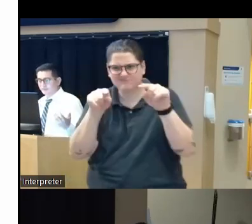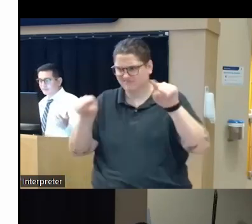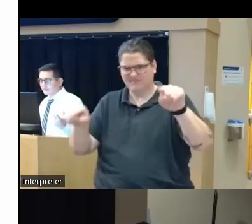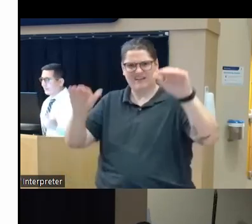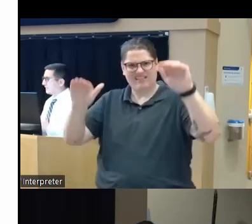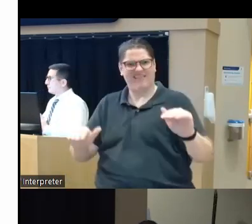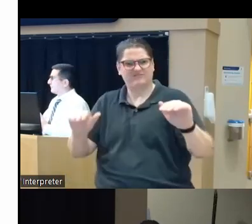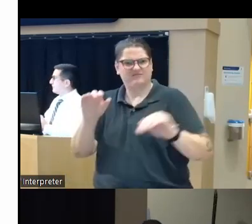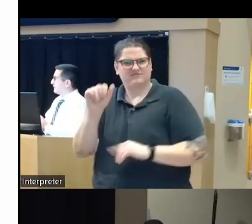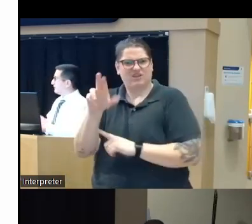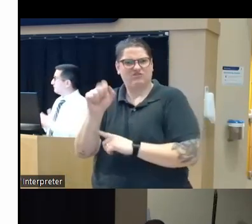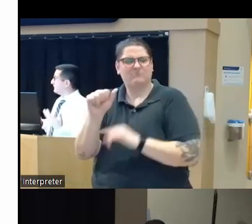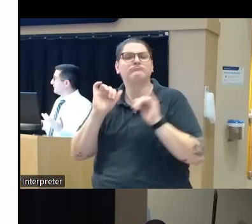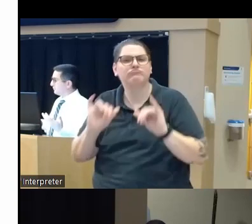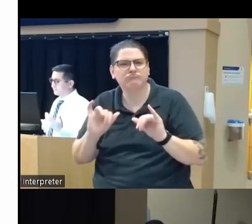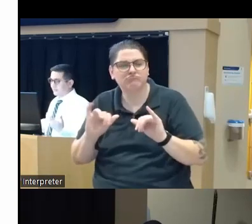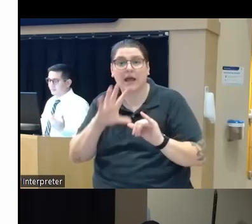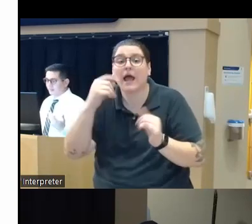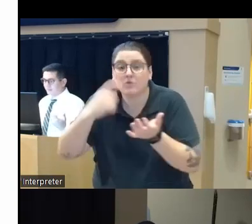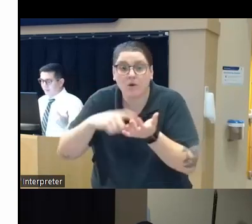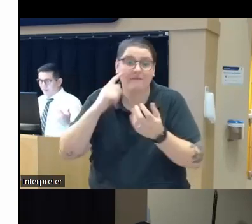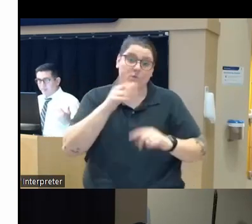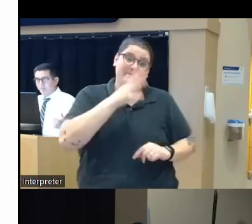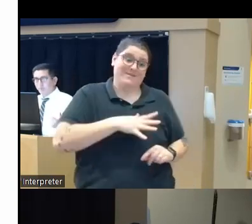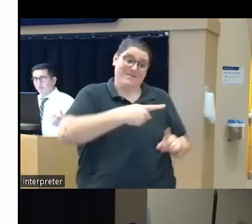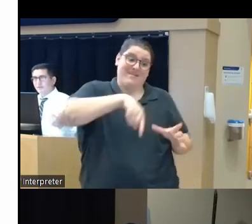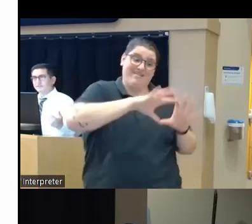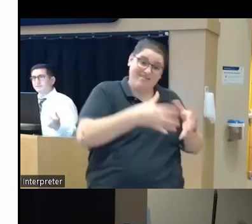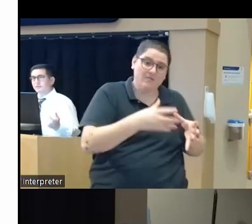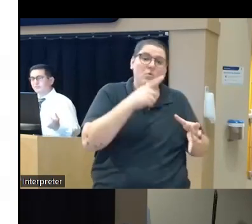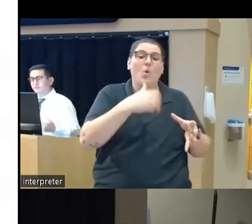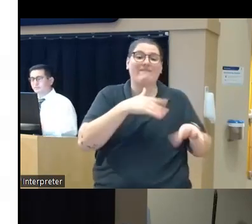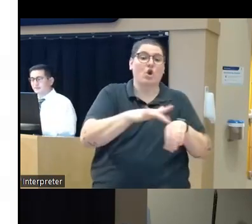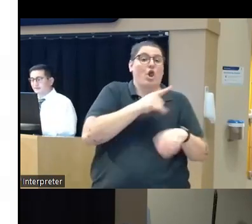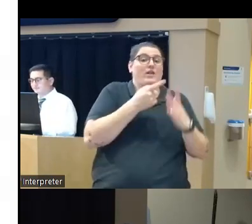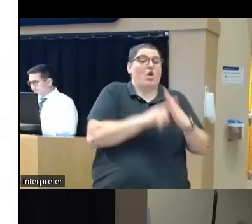interesting and then we found that in females and in people with early onto psychosis that